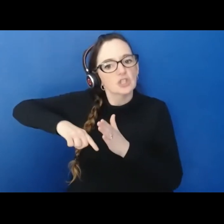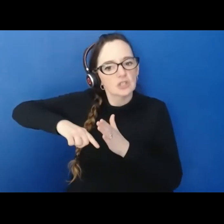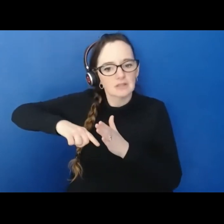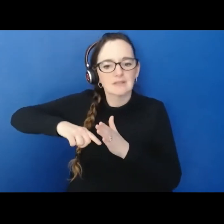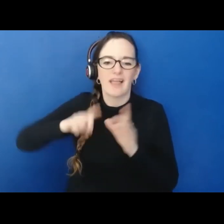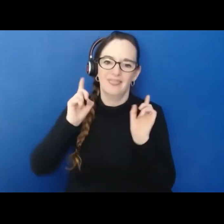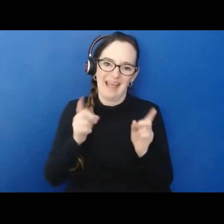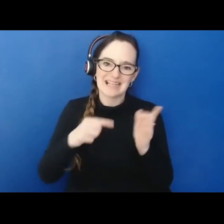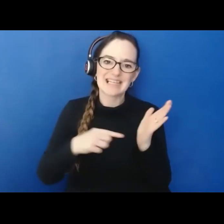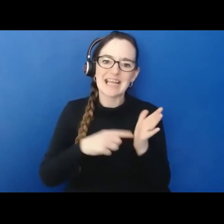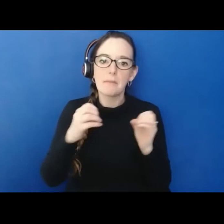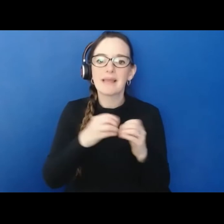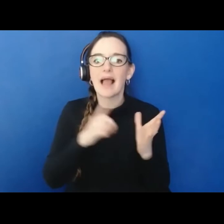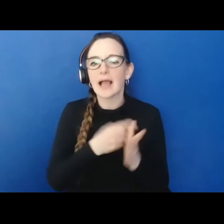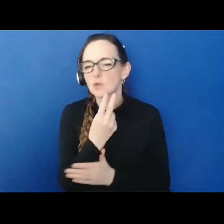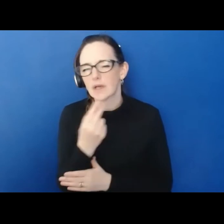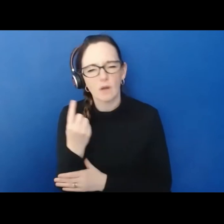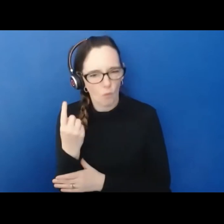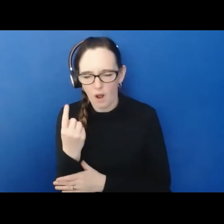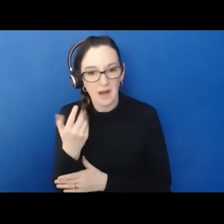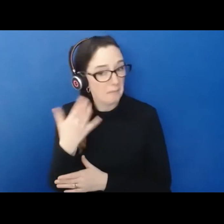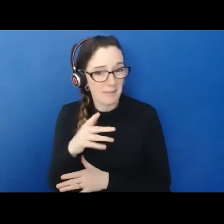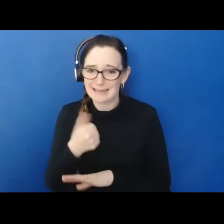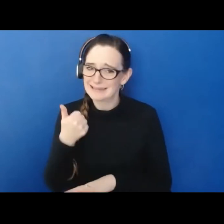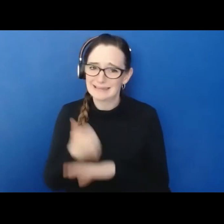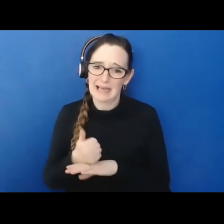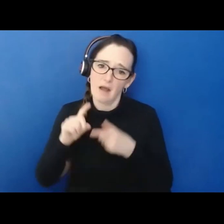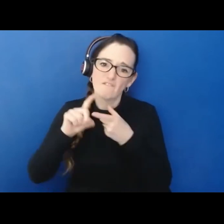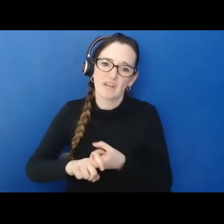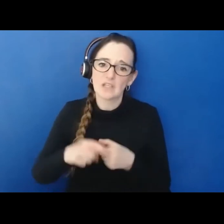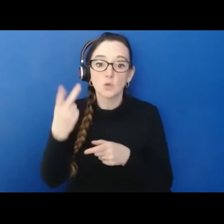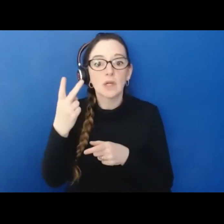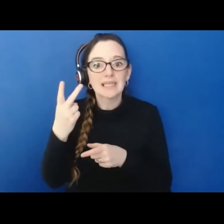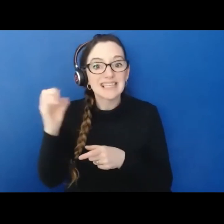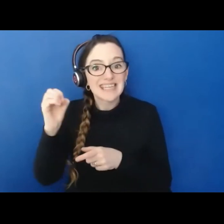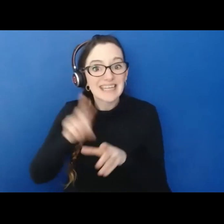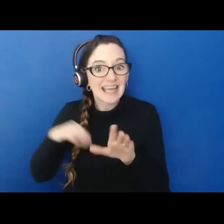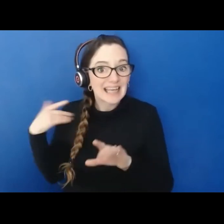has been doing for the last 20 years, but let's change the way of operating.